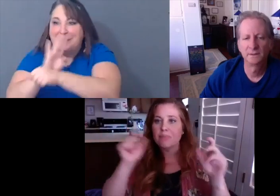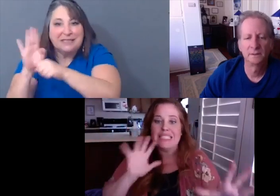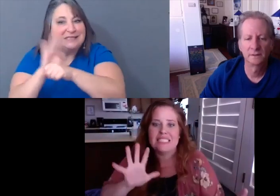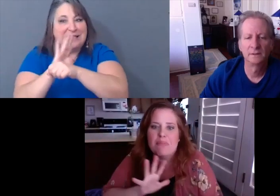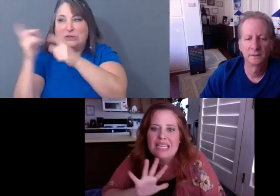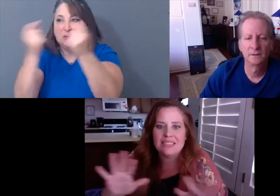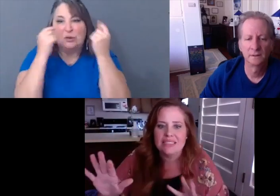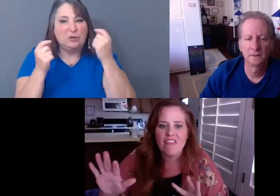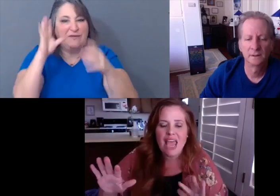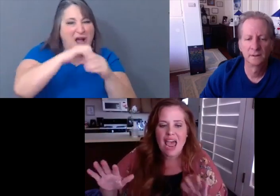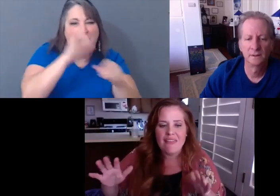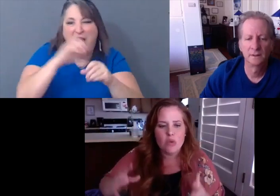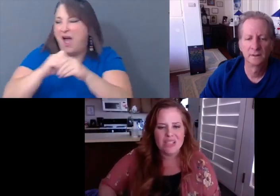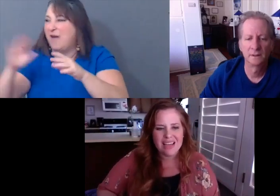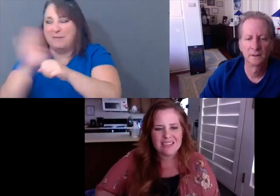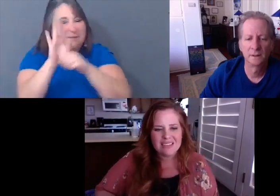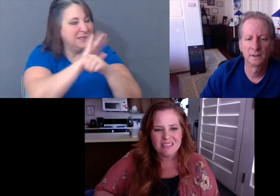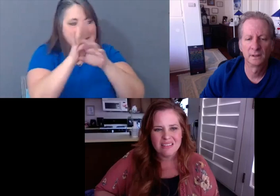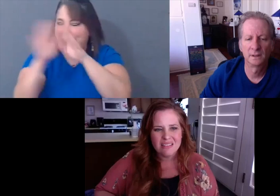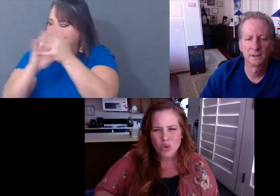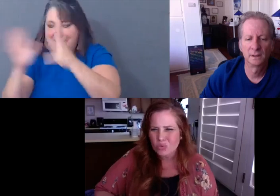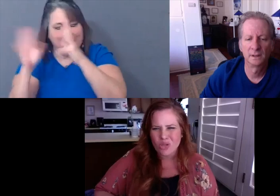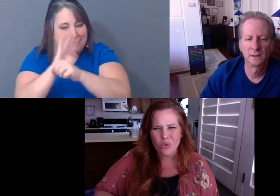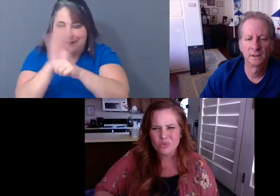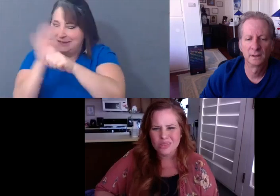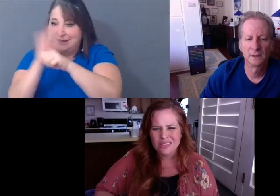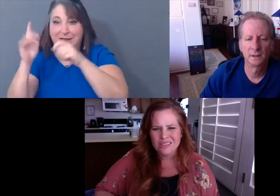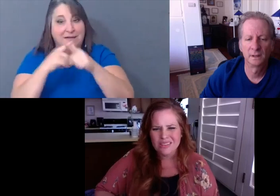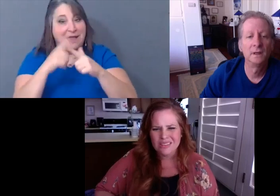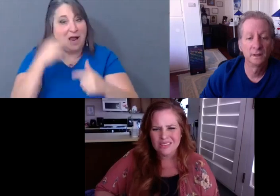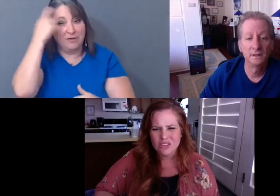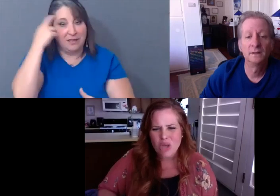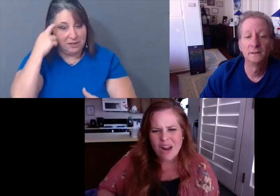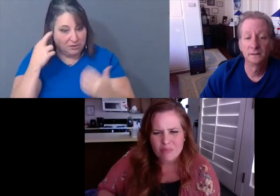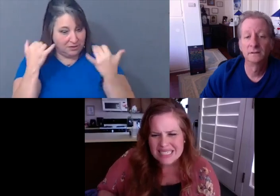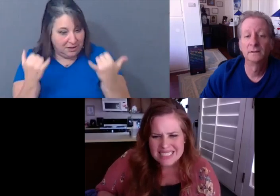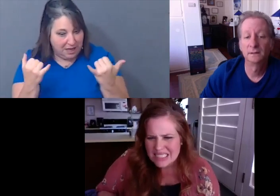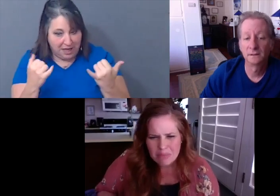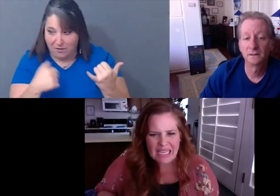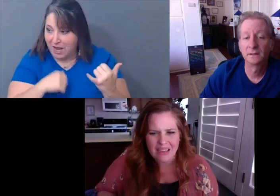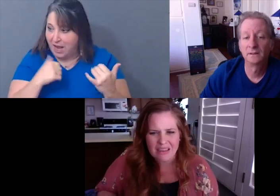good places to be and stuff. And then I realized, no you don't. You don't have places to be.